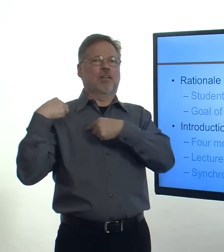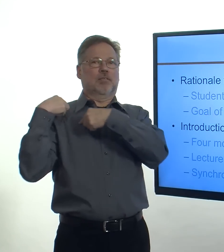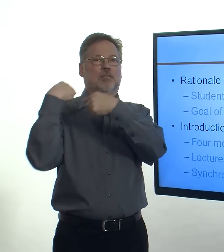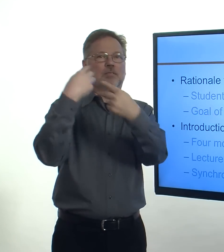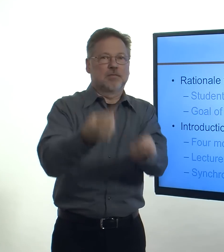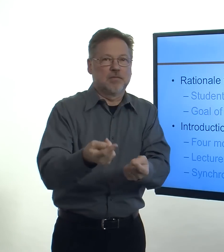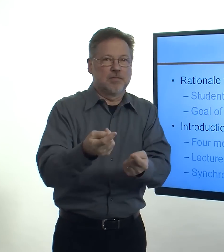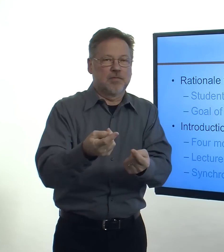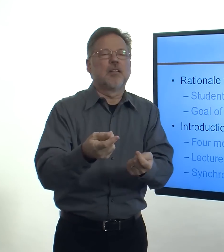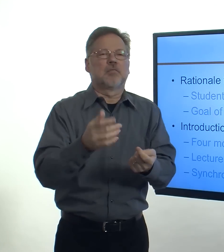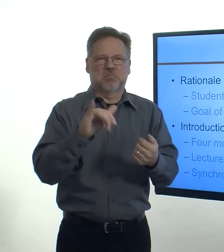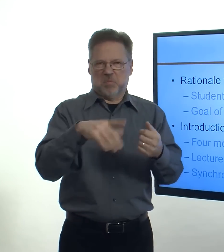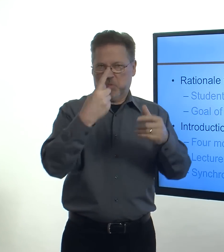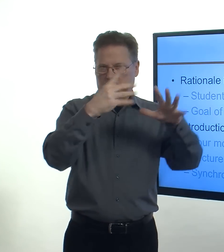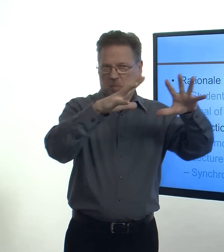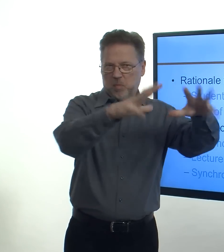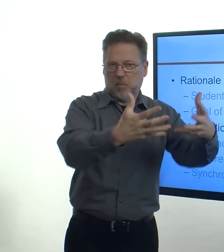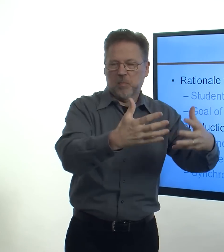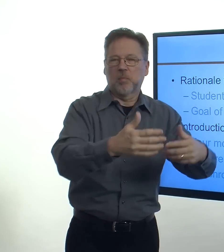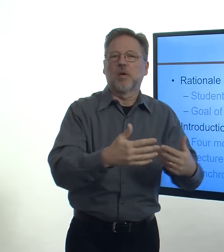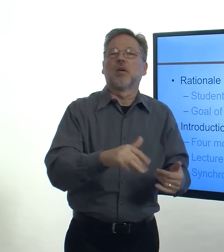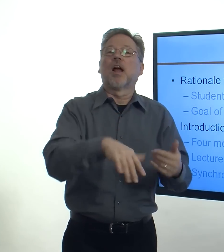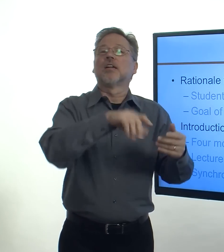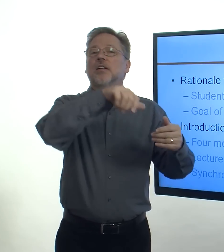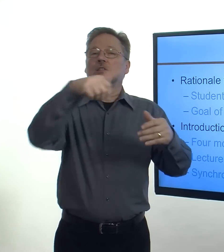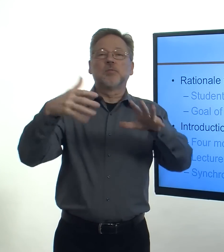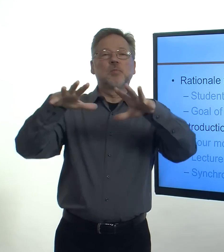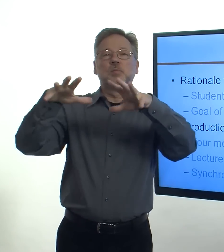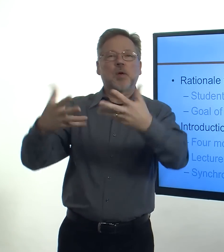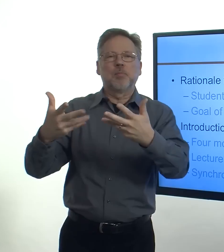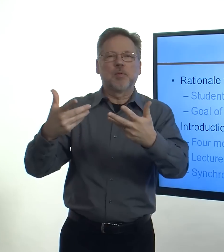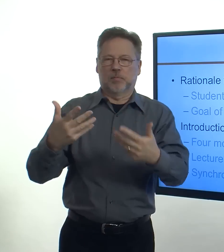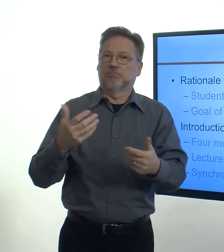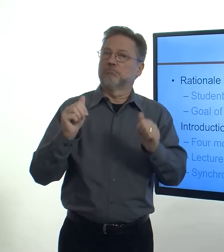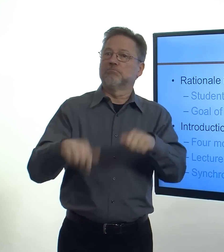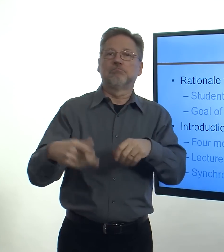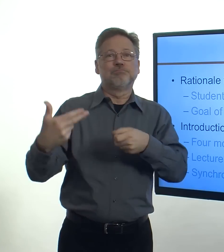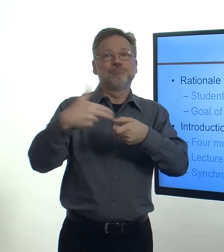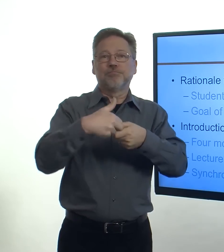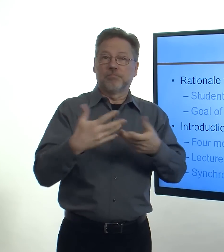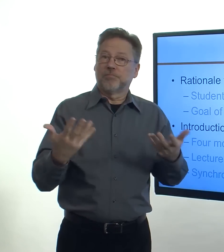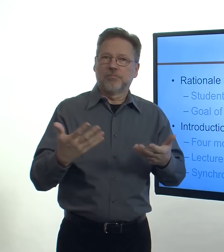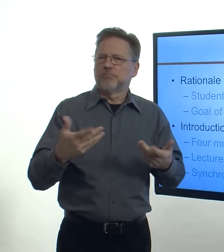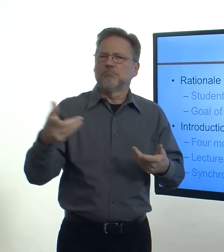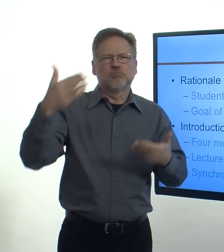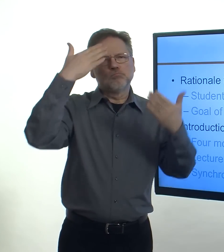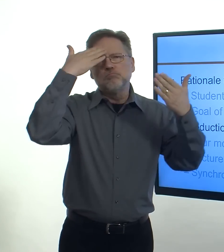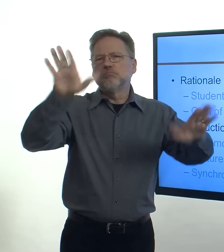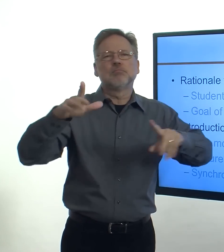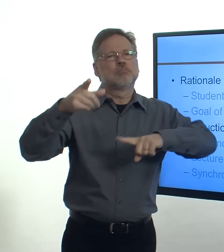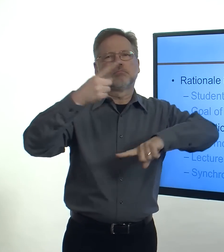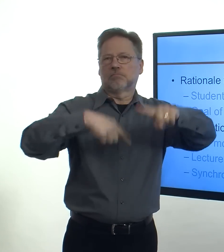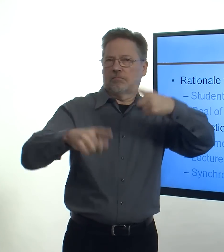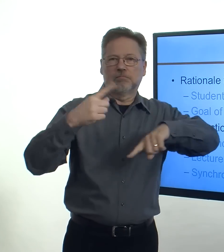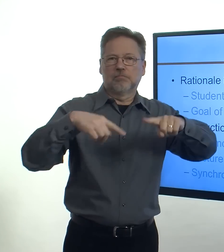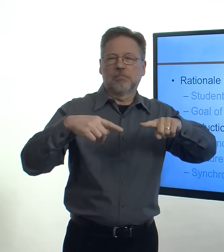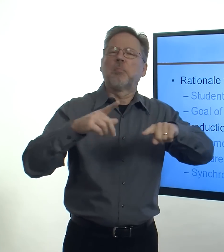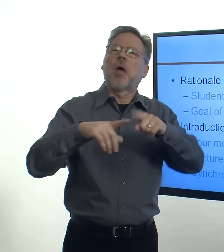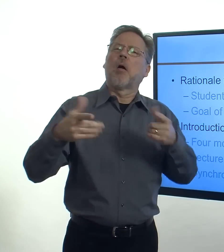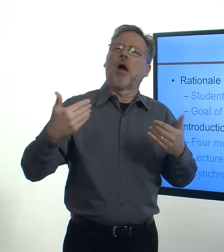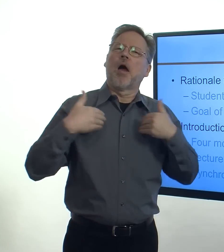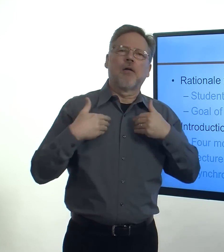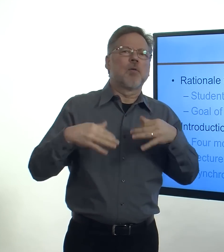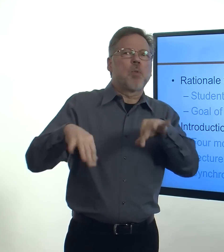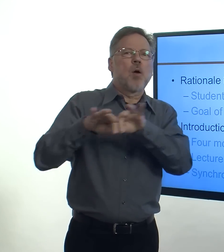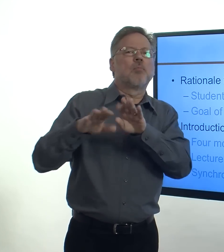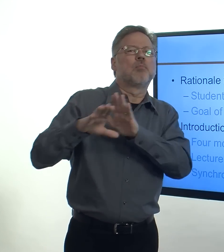you already have. So, that’s one group. Another group of students might be non-signers,